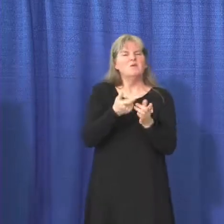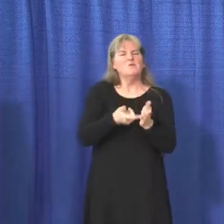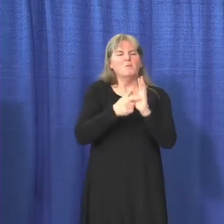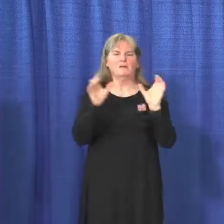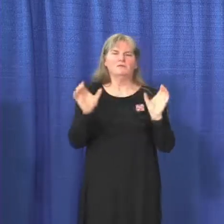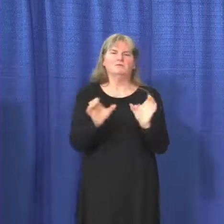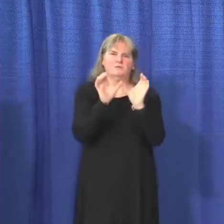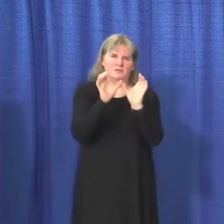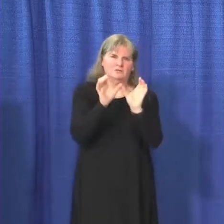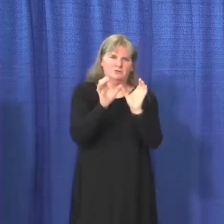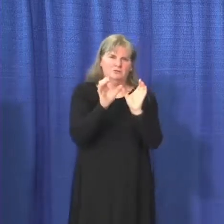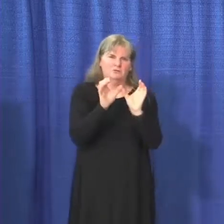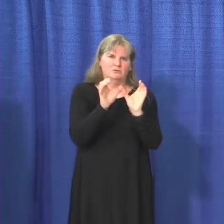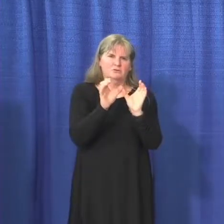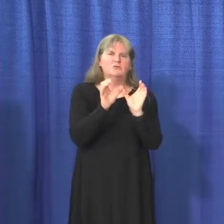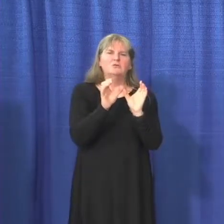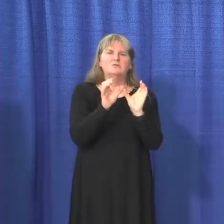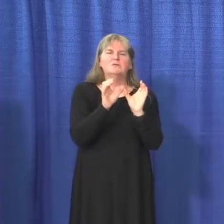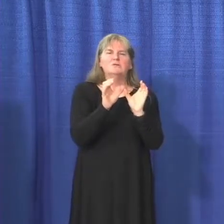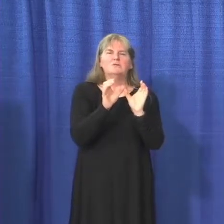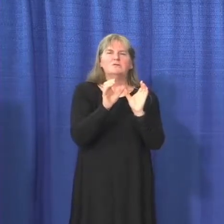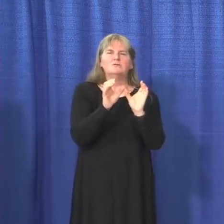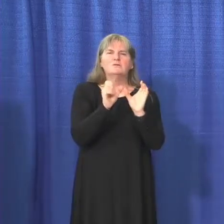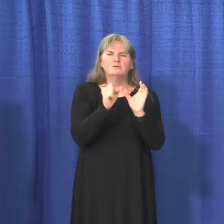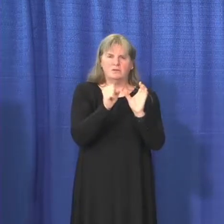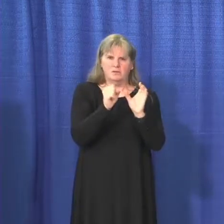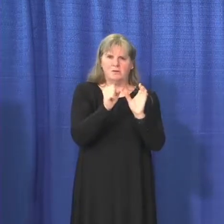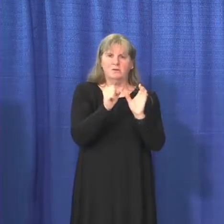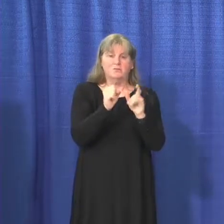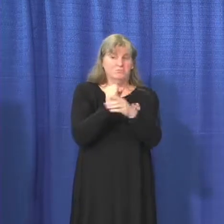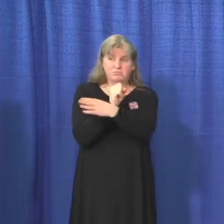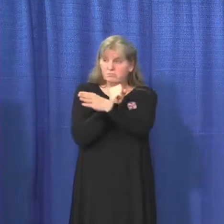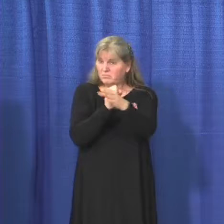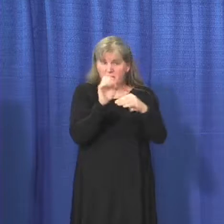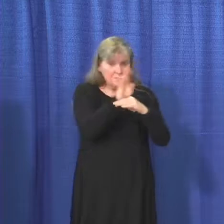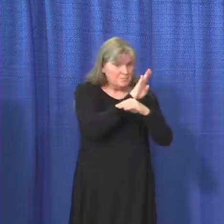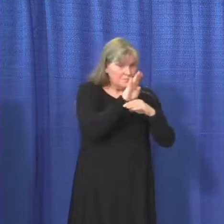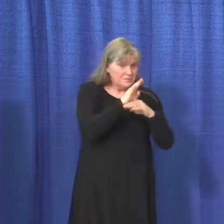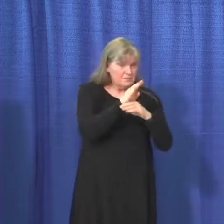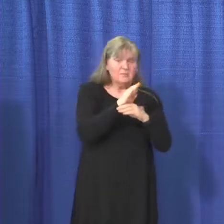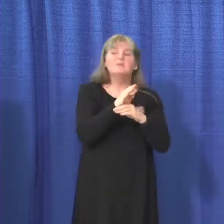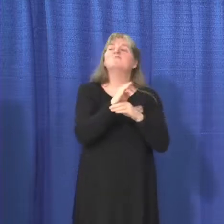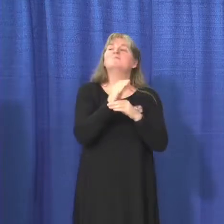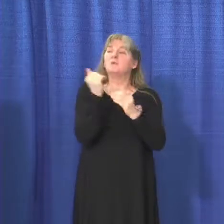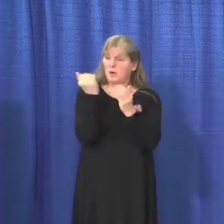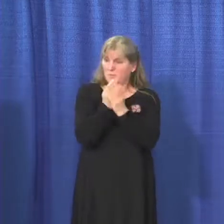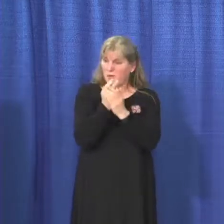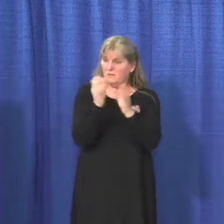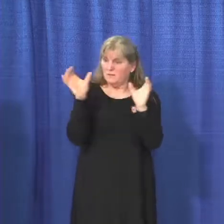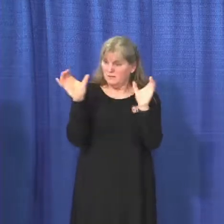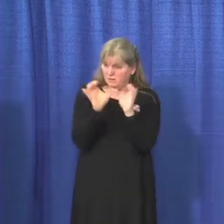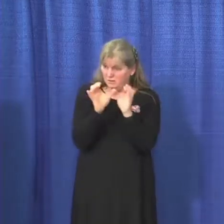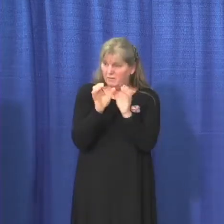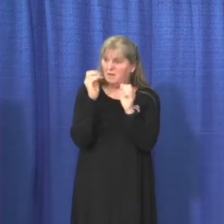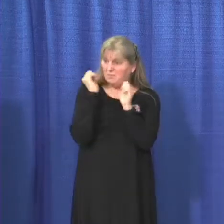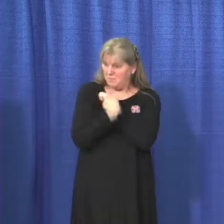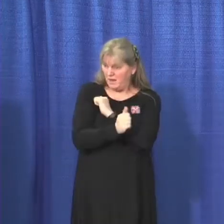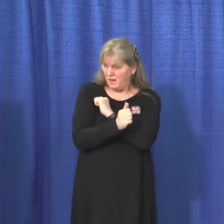Please businesses get your certification done and residents, were also monitoring